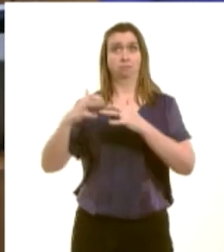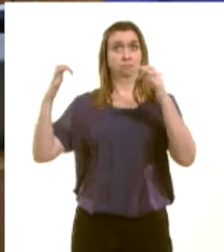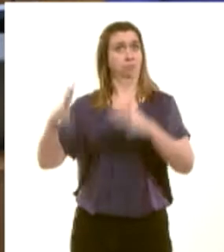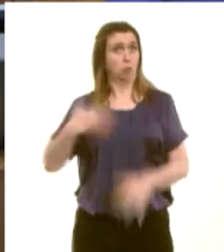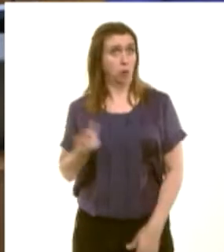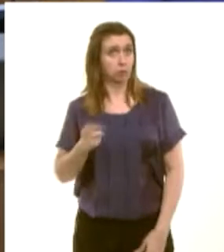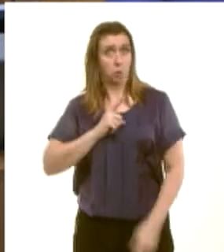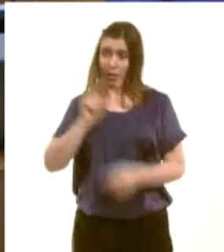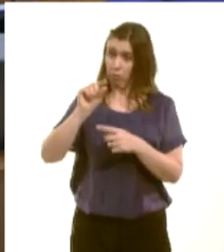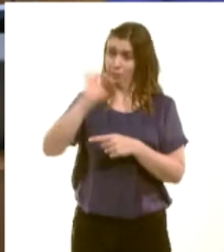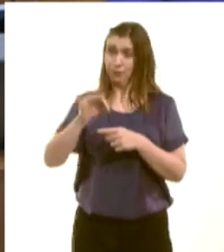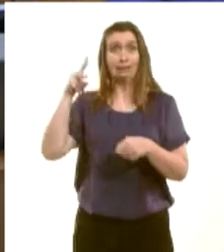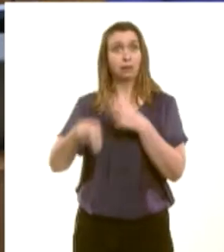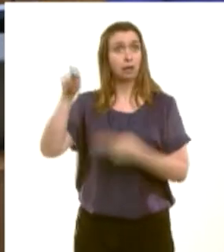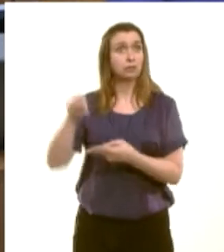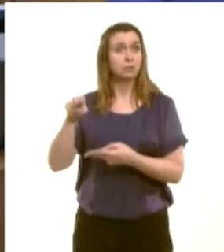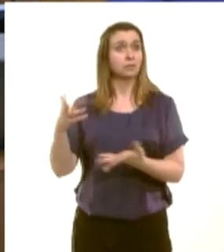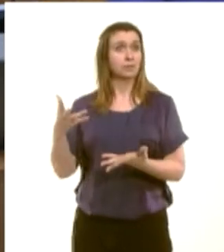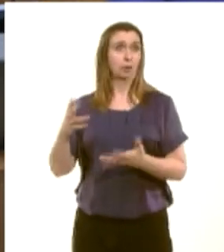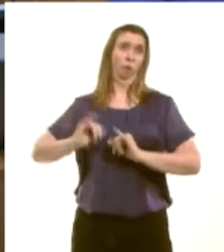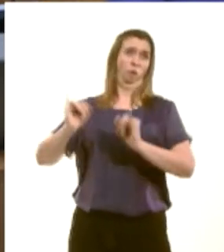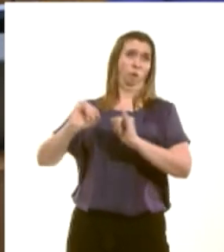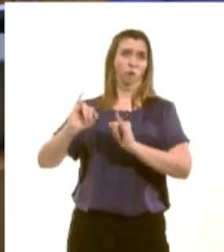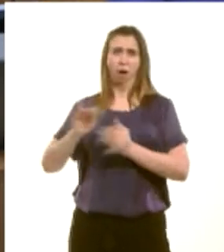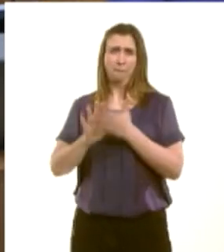want to see a situation where thereís a lack of investment in infrastructure. We donít